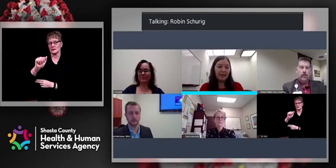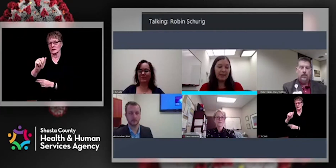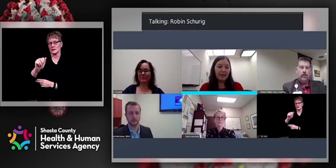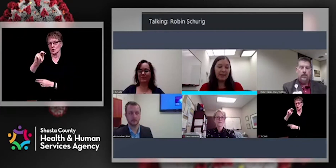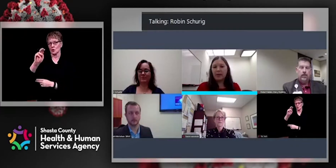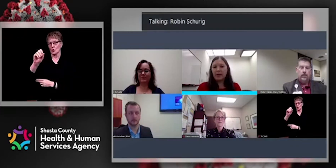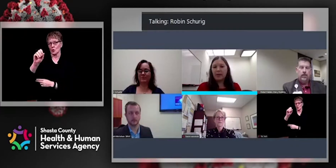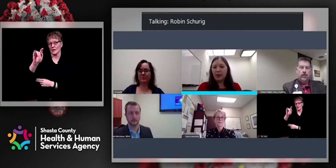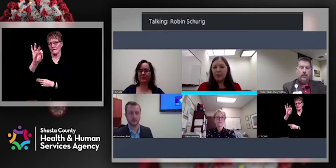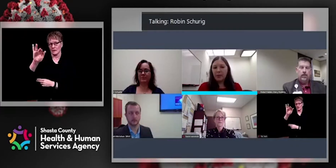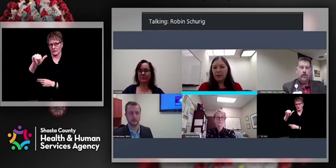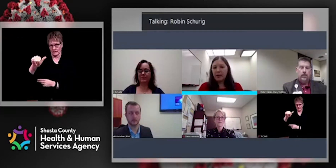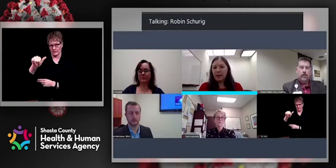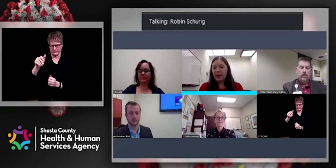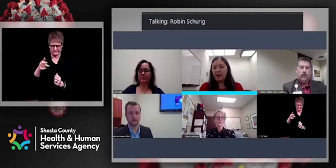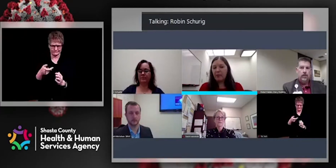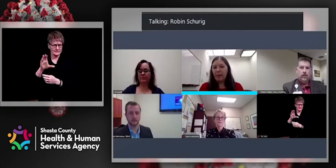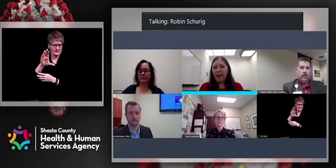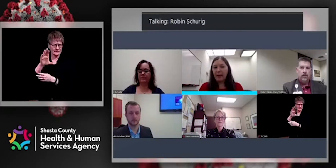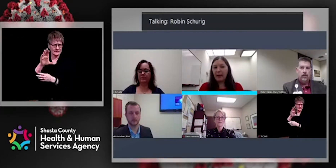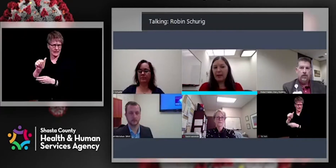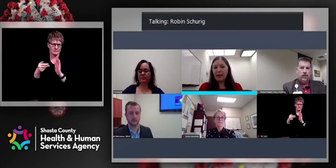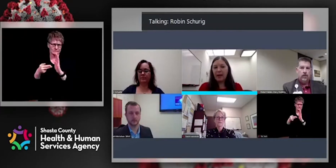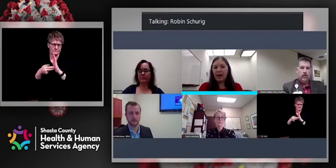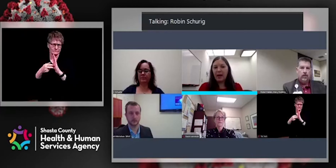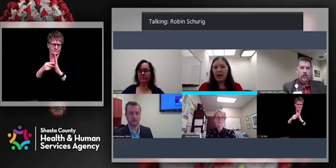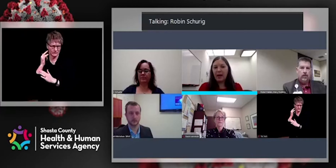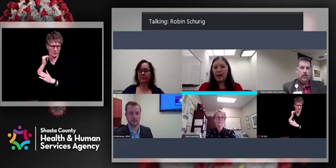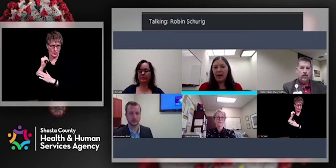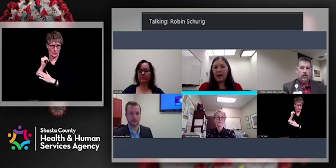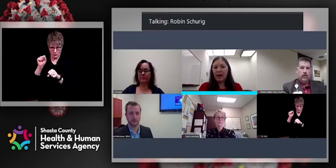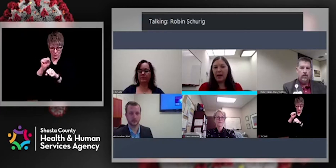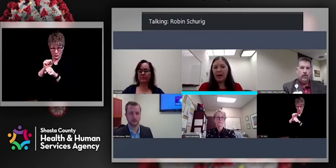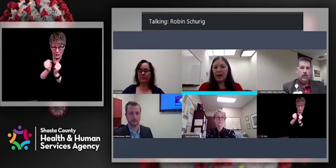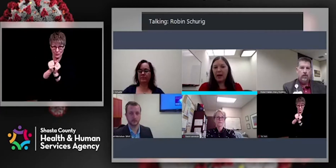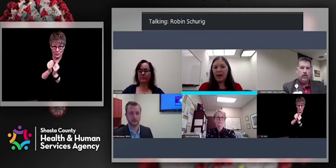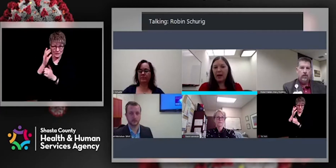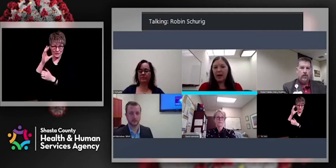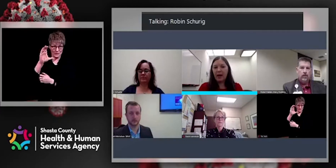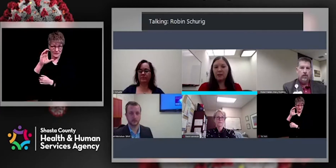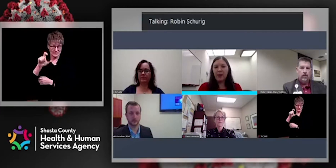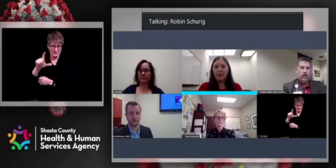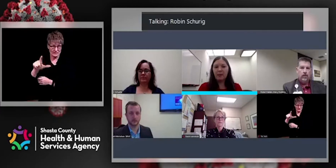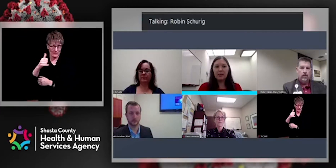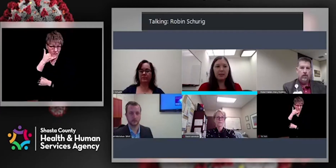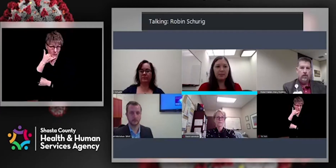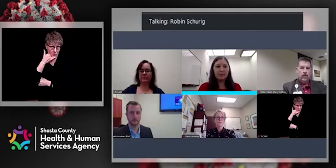a system that works with cell phones and they have been piloting it a university campuses,